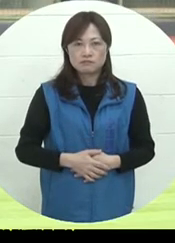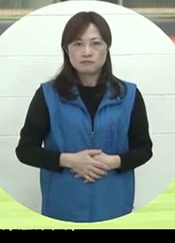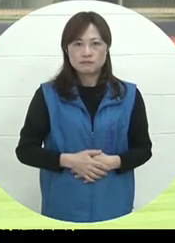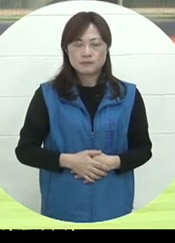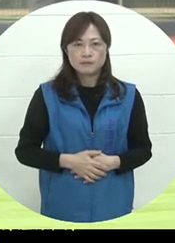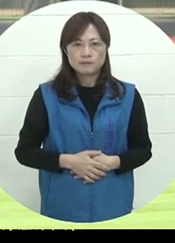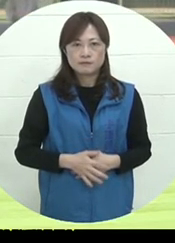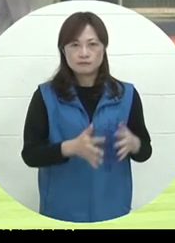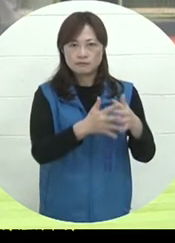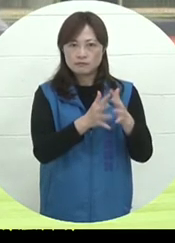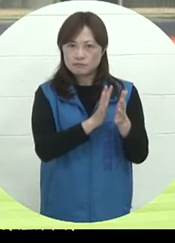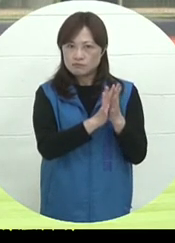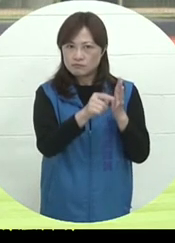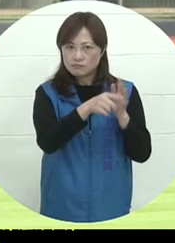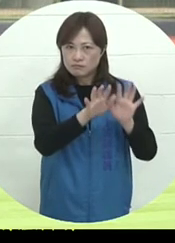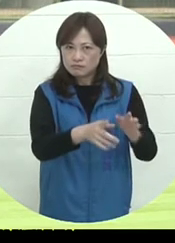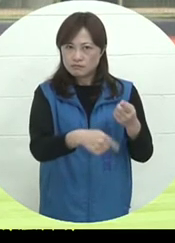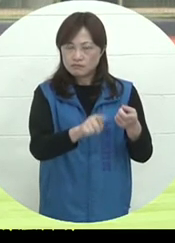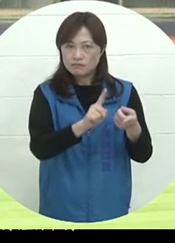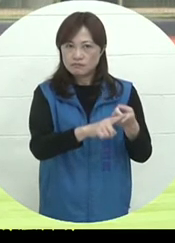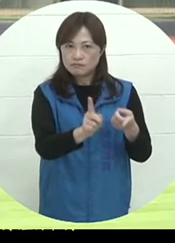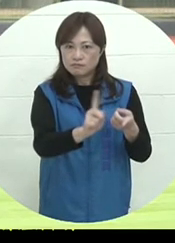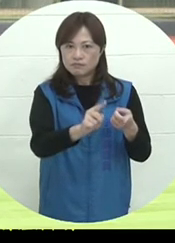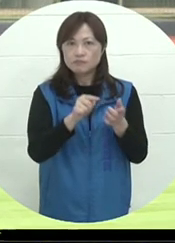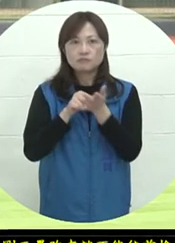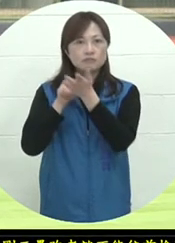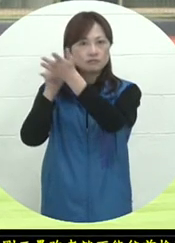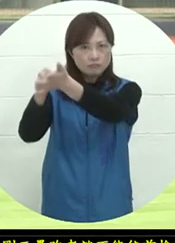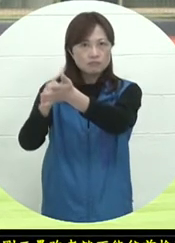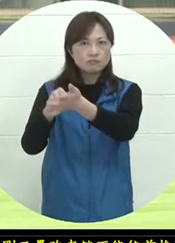the American team should be the one to apply for this challenge.